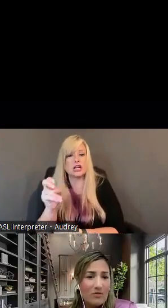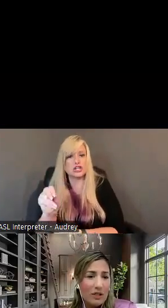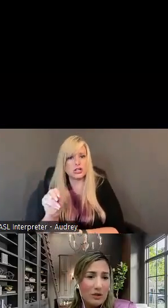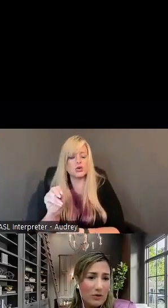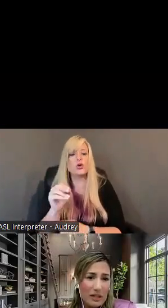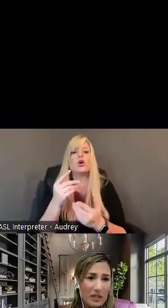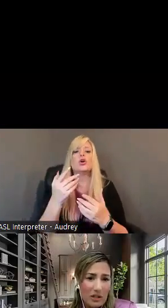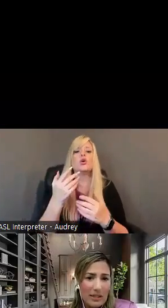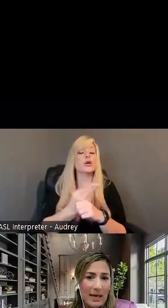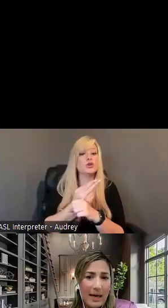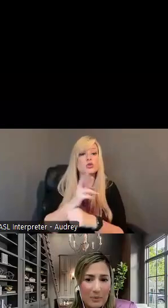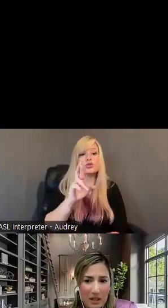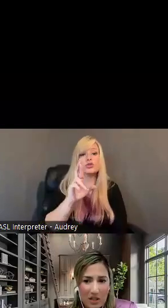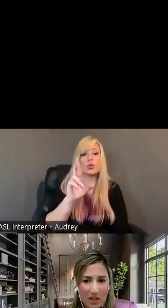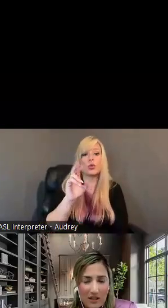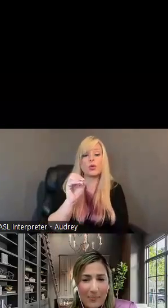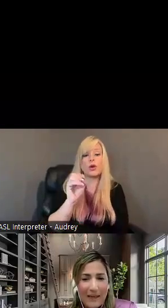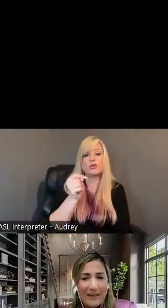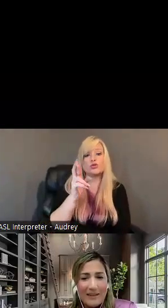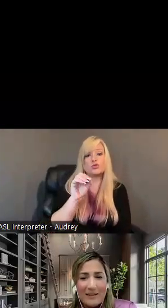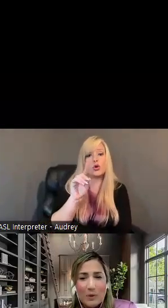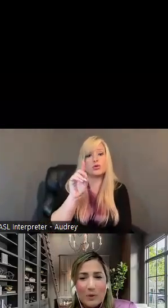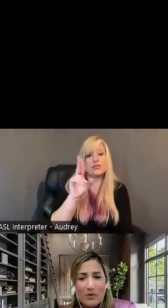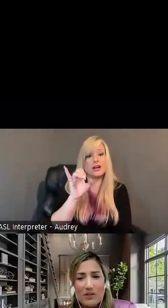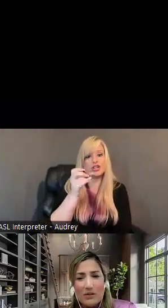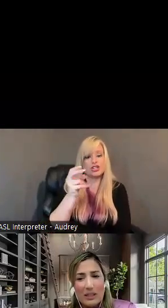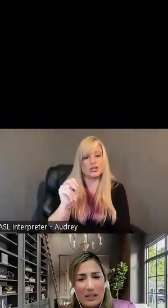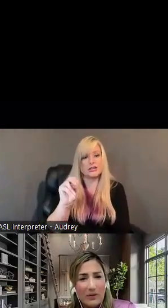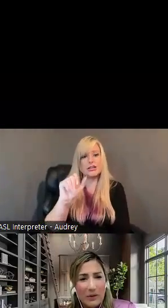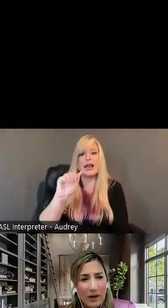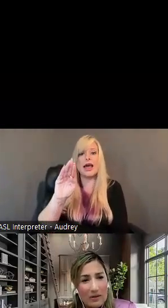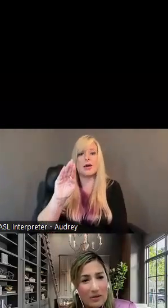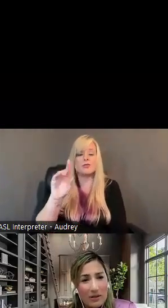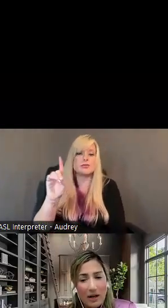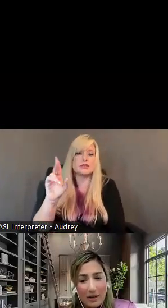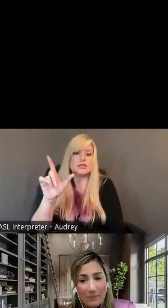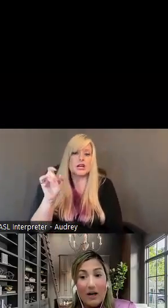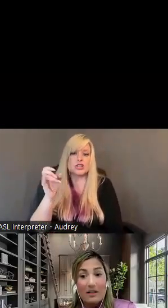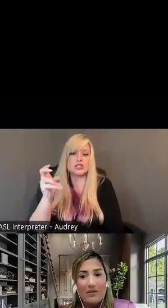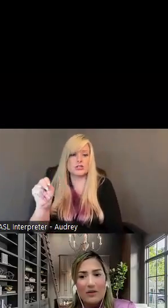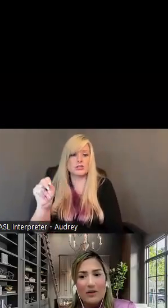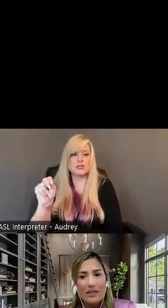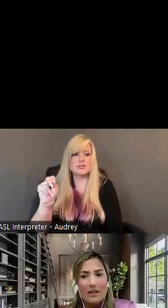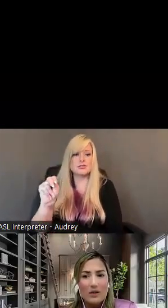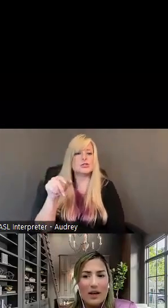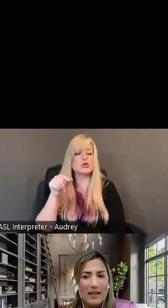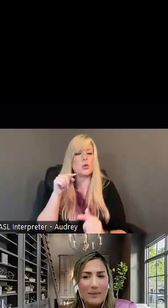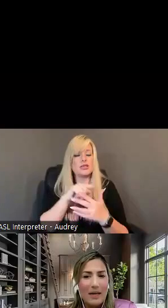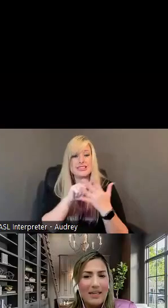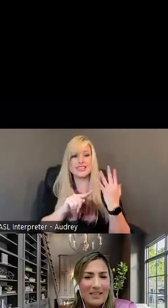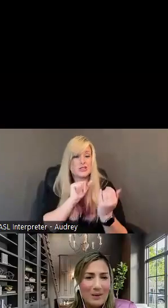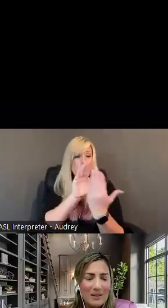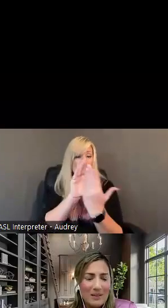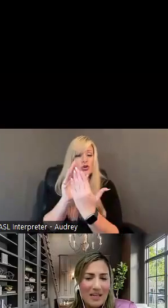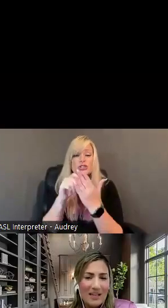retrodiction, and abduction. And these approaches are key for uncovering underlying mechanisms that